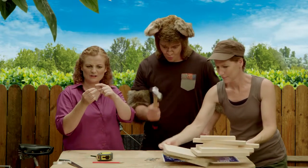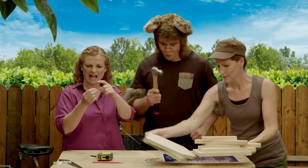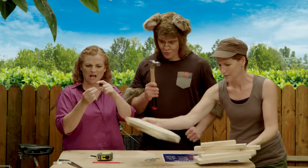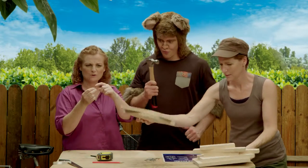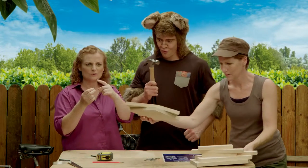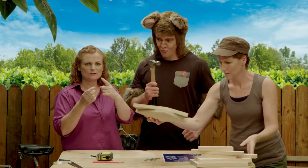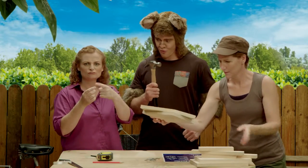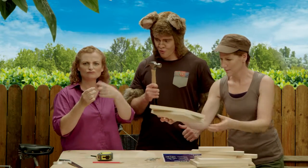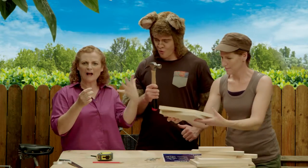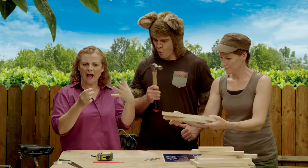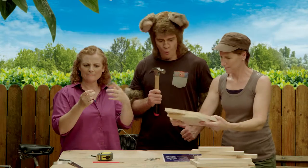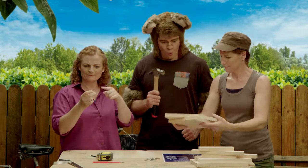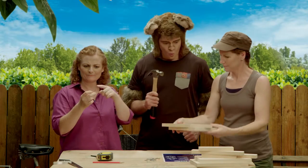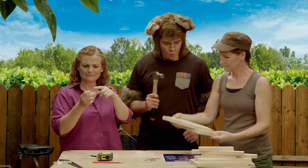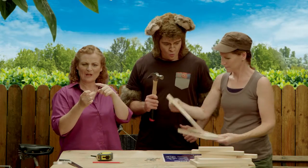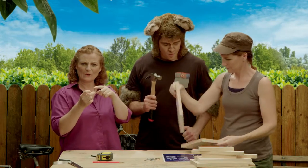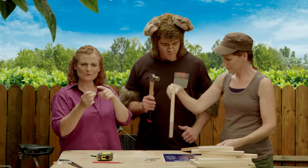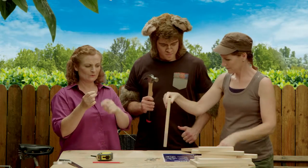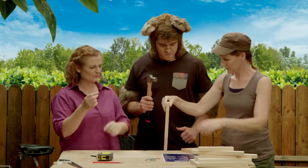Ooh, the nails are sharp.